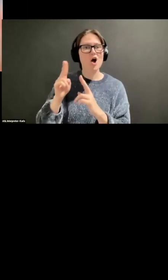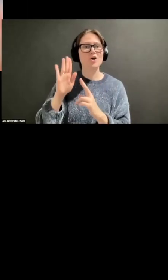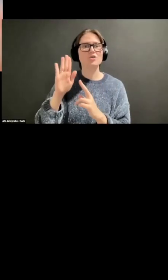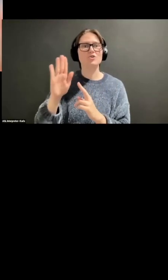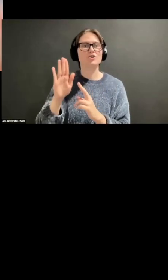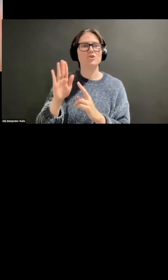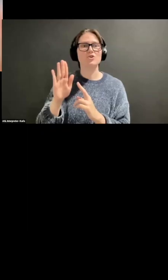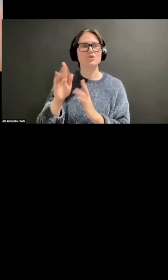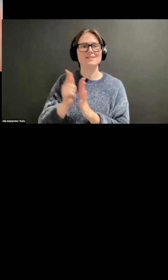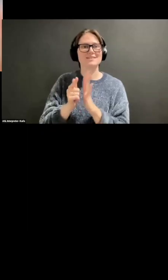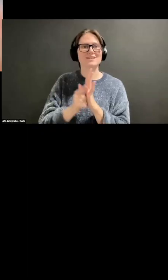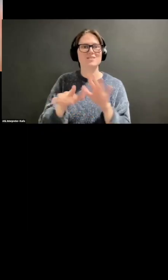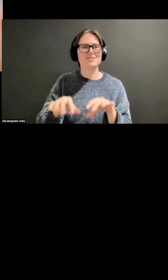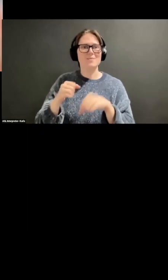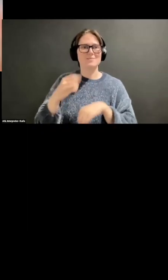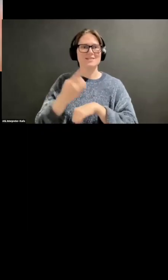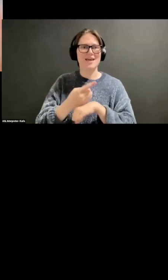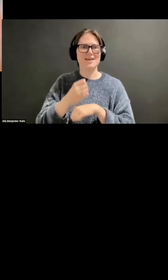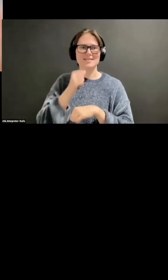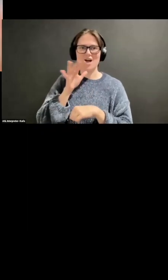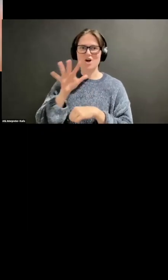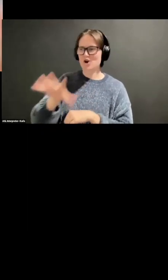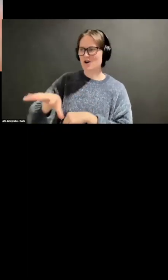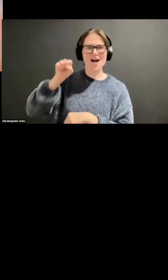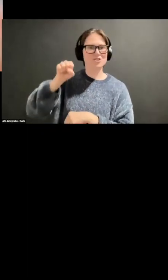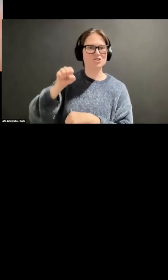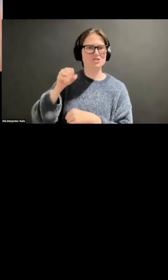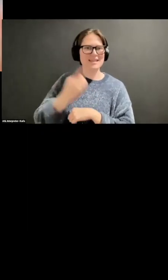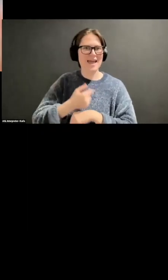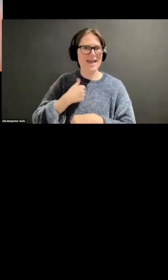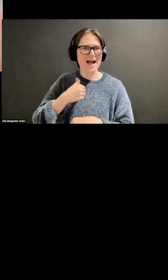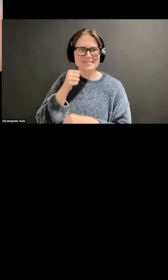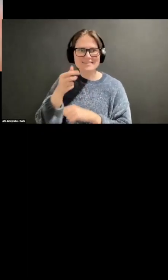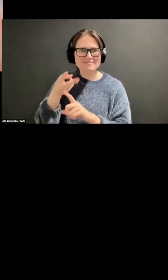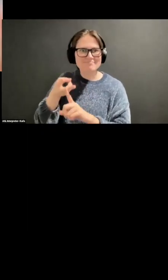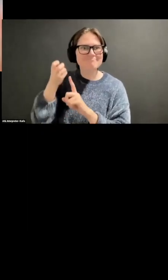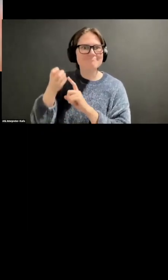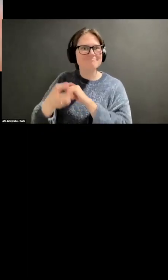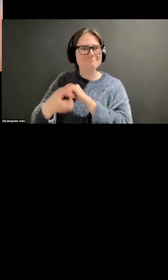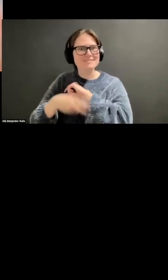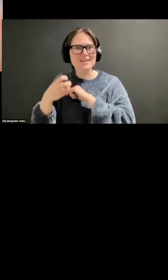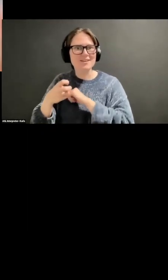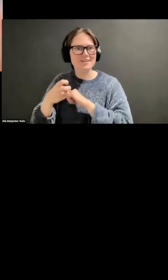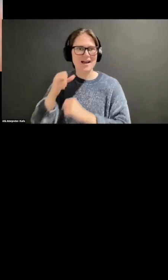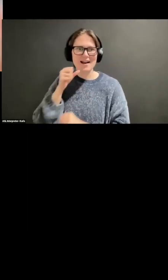snatch her from somebody. I didn't take her away, I didn't steal her, I didn't find her in a cabbage patch or